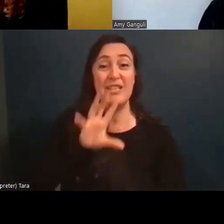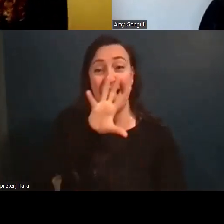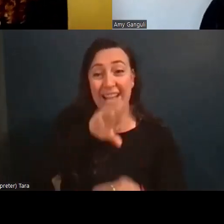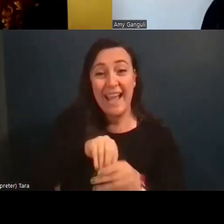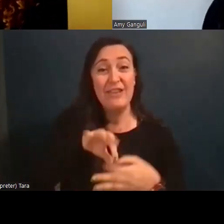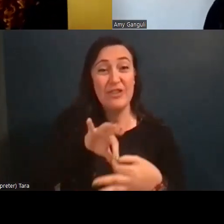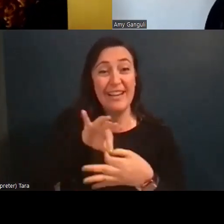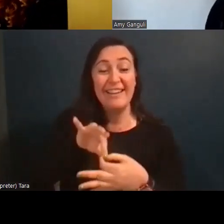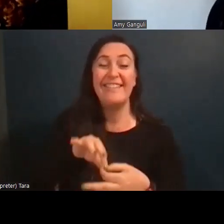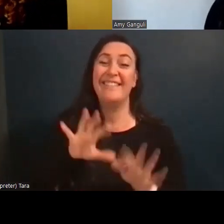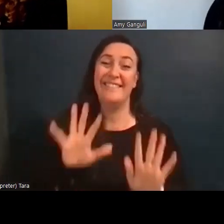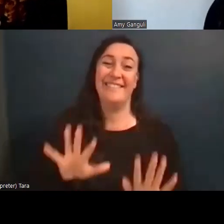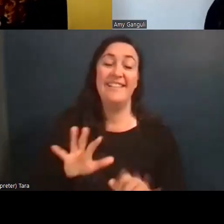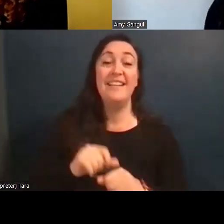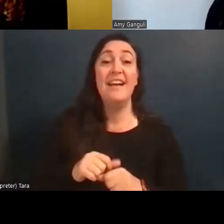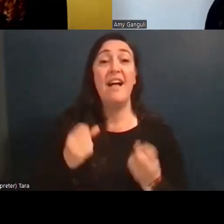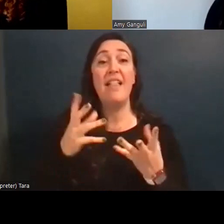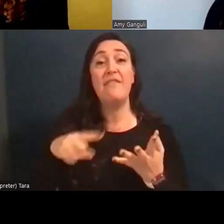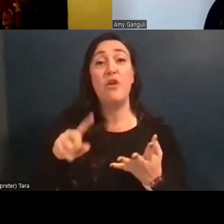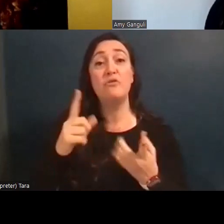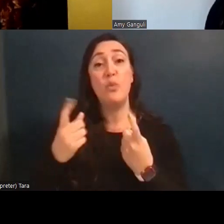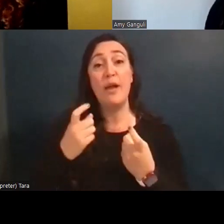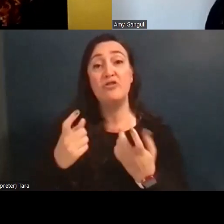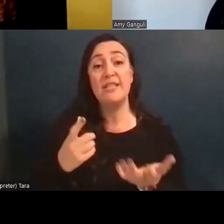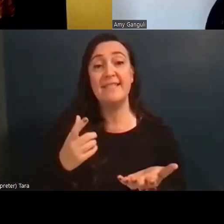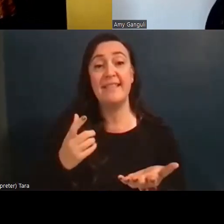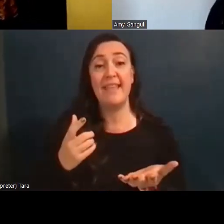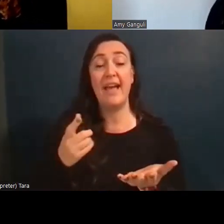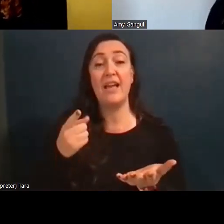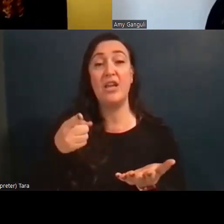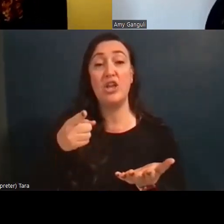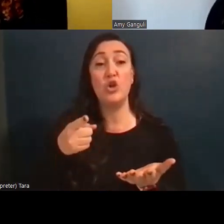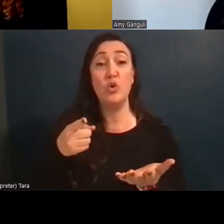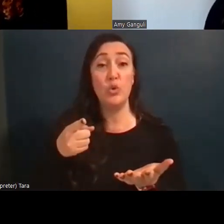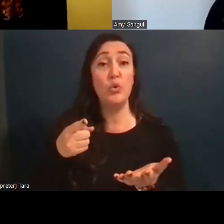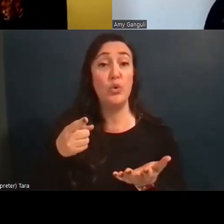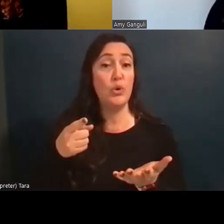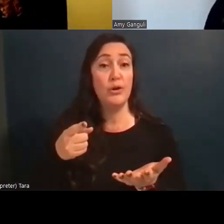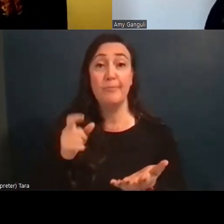A lot of those questions that you posed to Greta and Hailey are